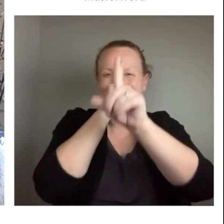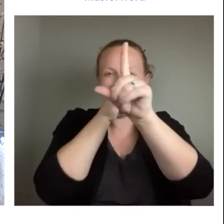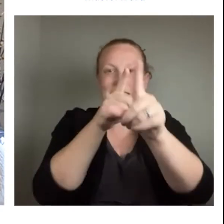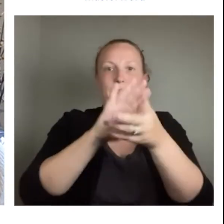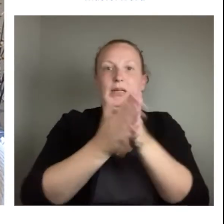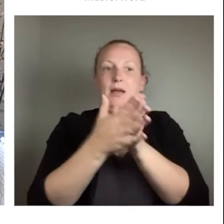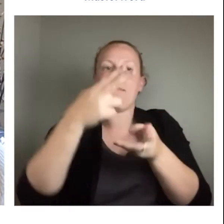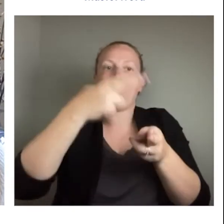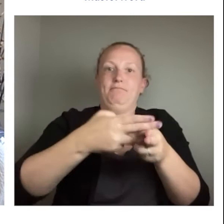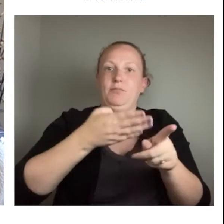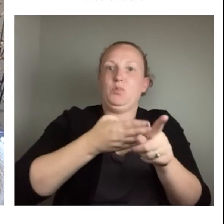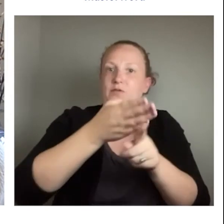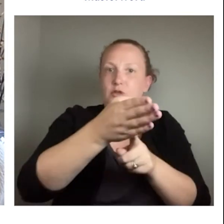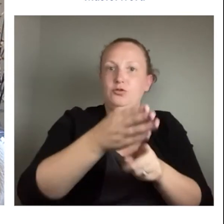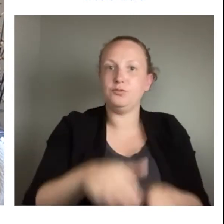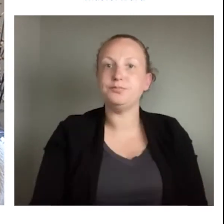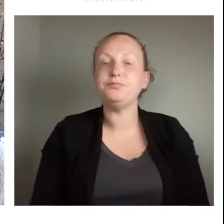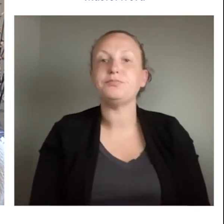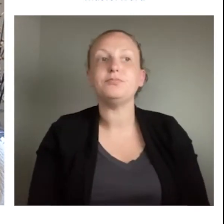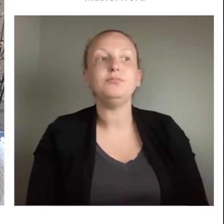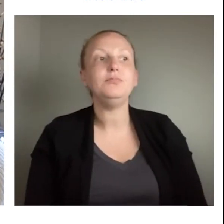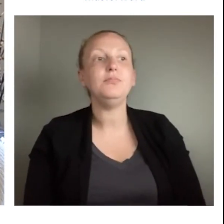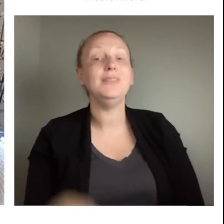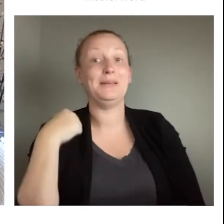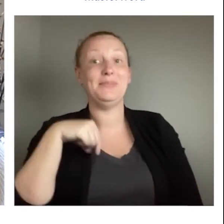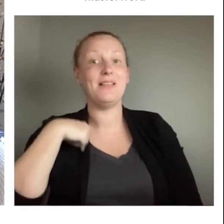Well that's wonderful. And we will make sure to post the